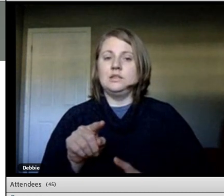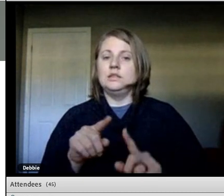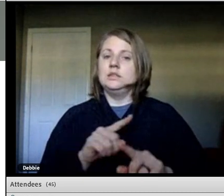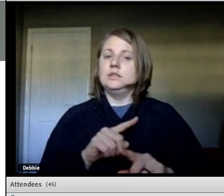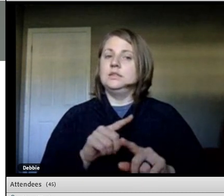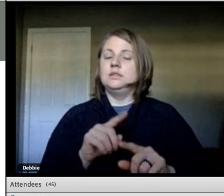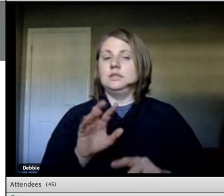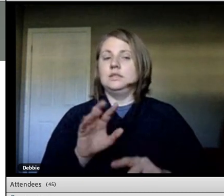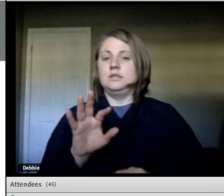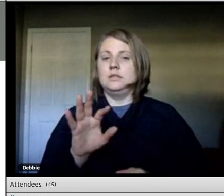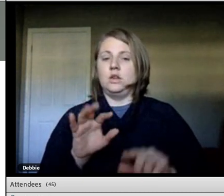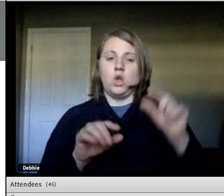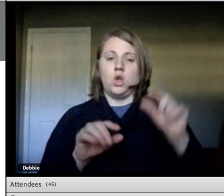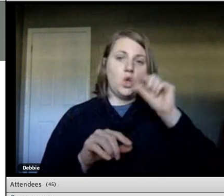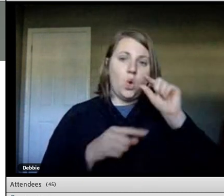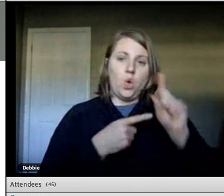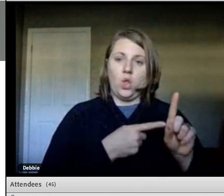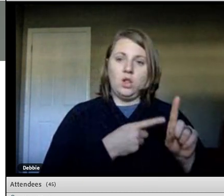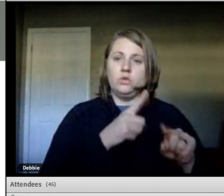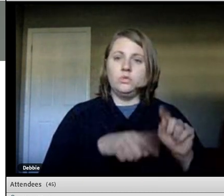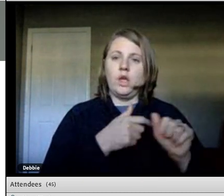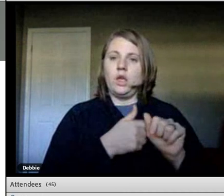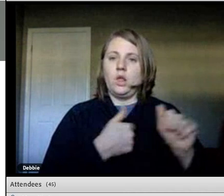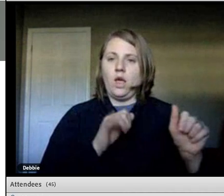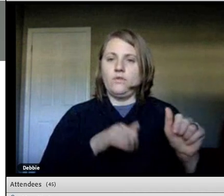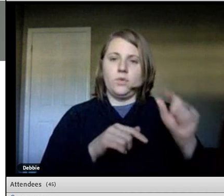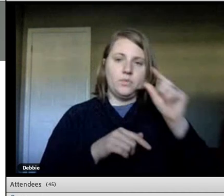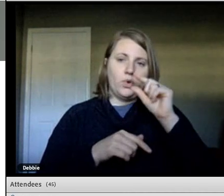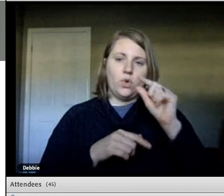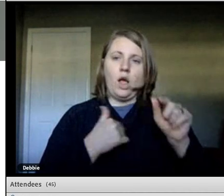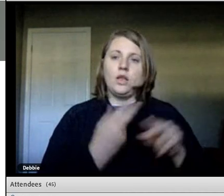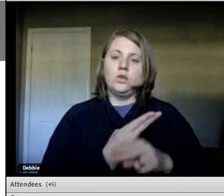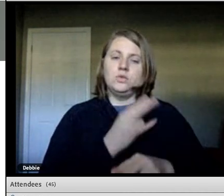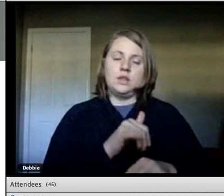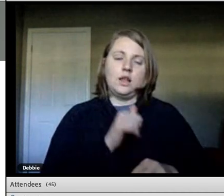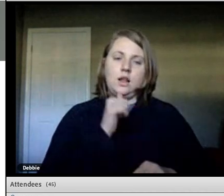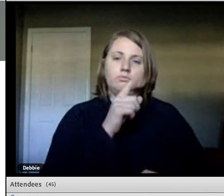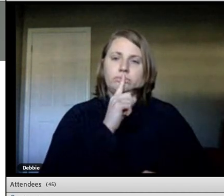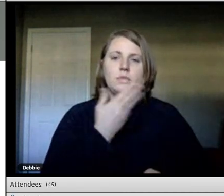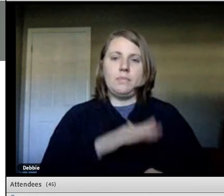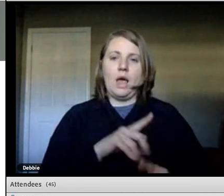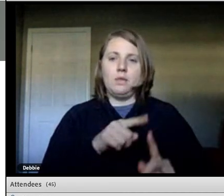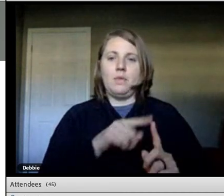Like, you can't get away from Google. I use Google. I'm not saying anything bad about it. It's selling my information.